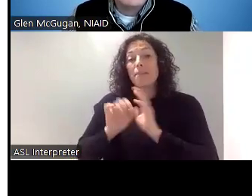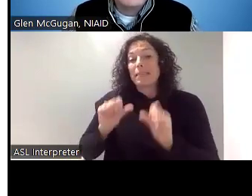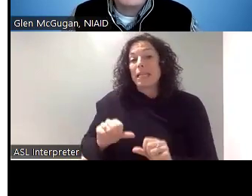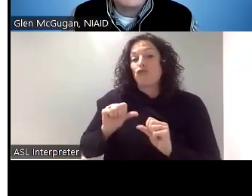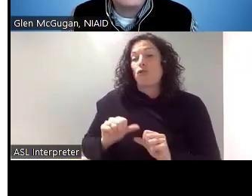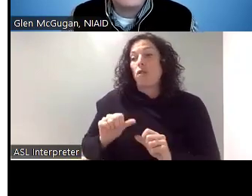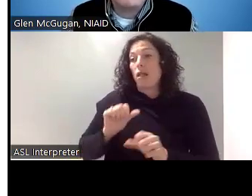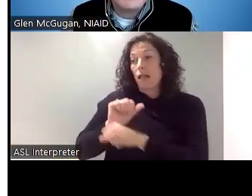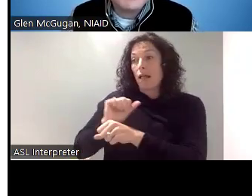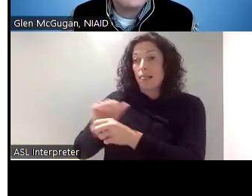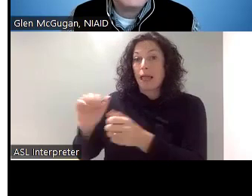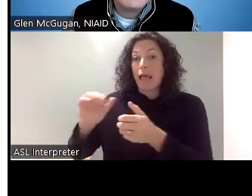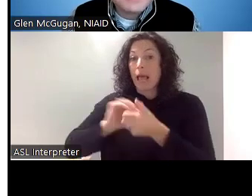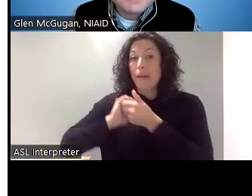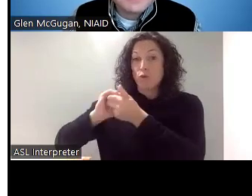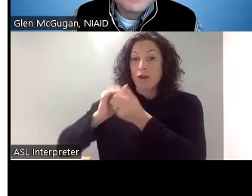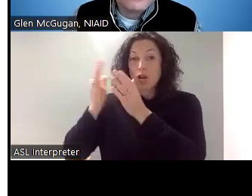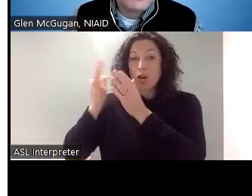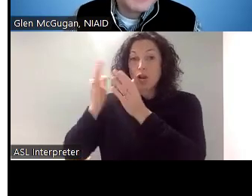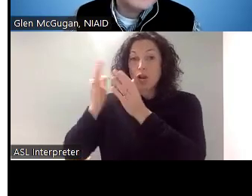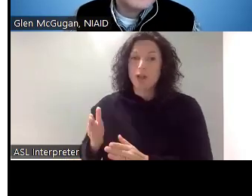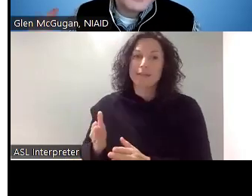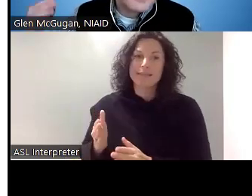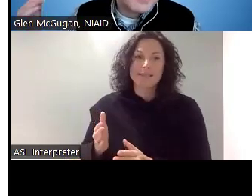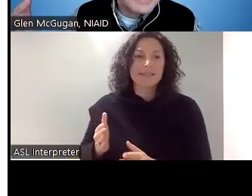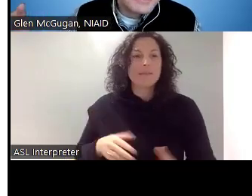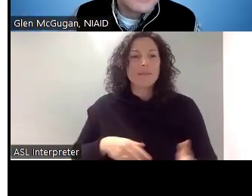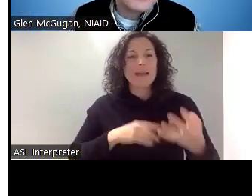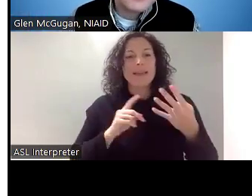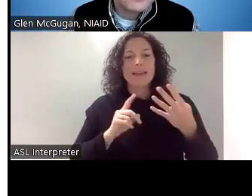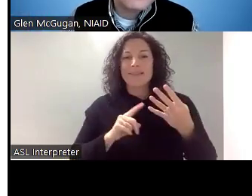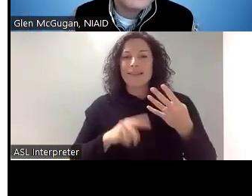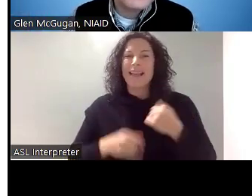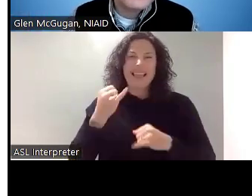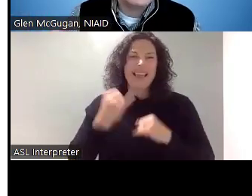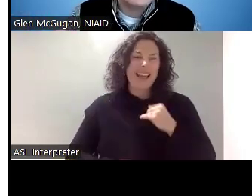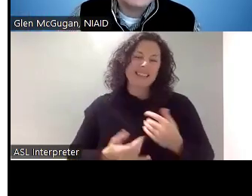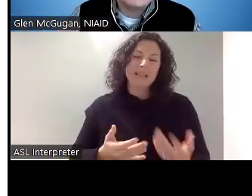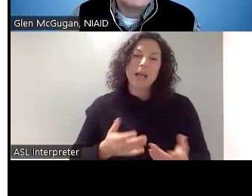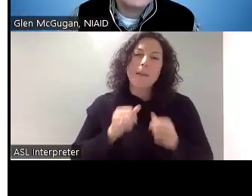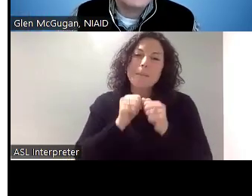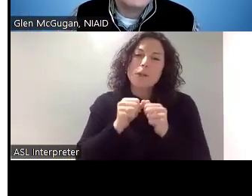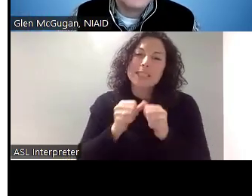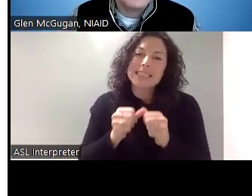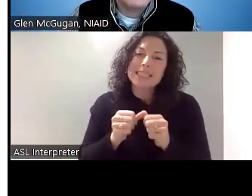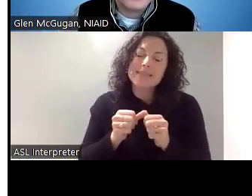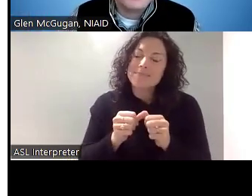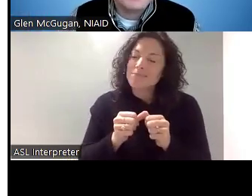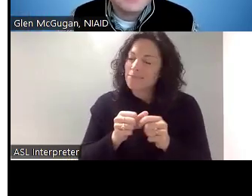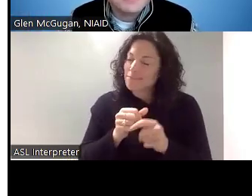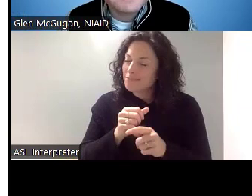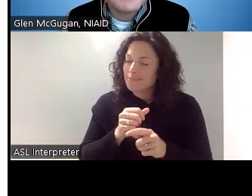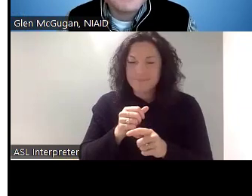and I would leave you with be persistent going back to the very beginning of the talk when I listed the grants process.